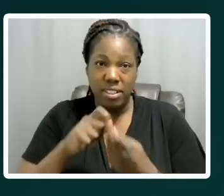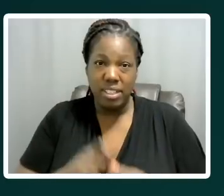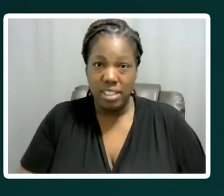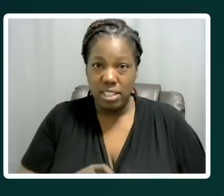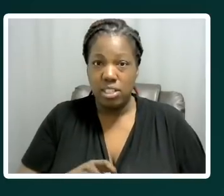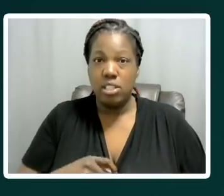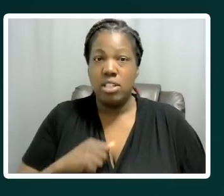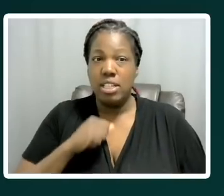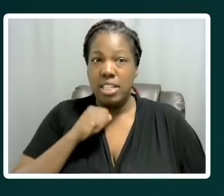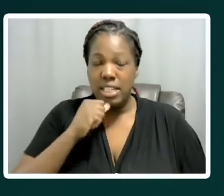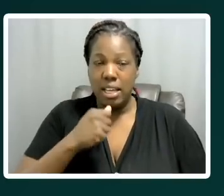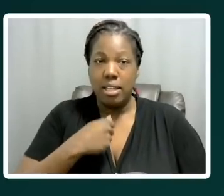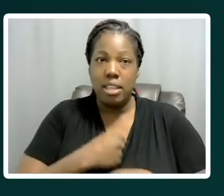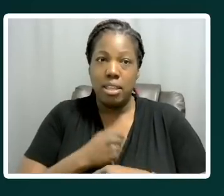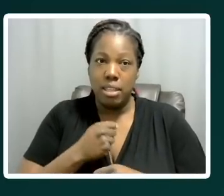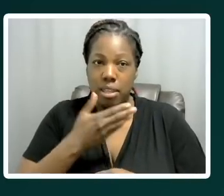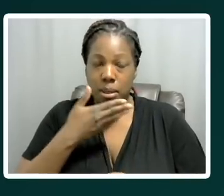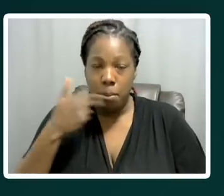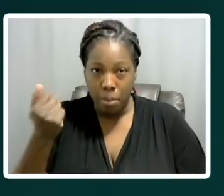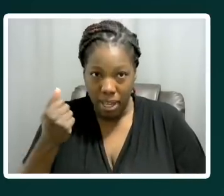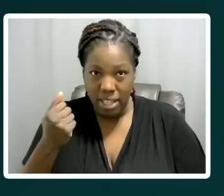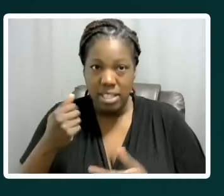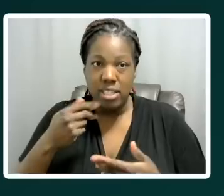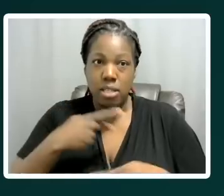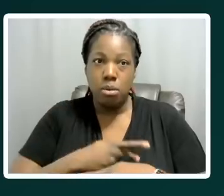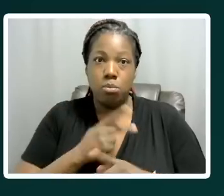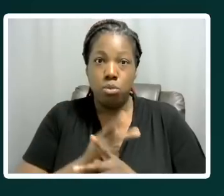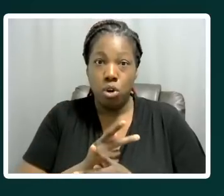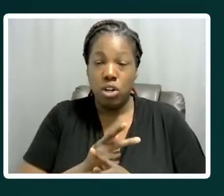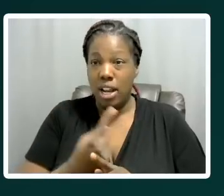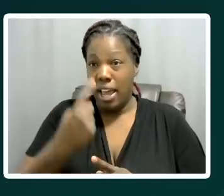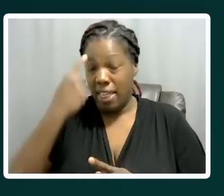especially for the learning goals we were trying to hit. And I think this is an important lesson.